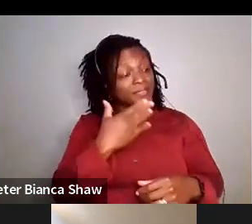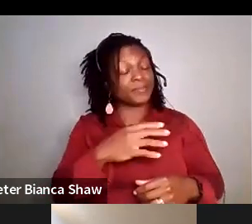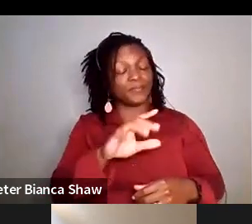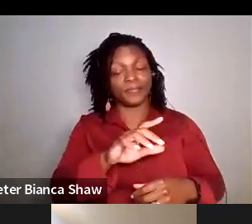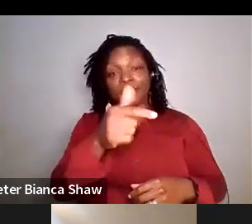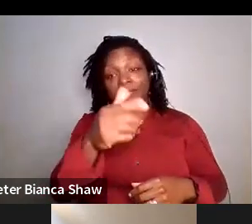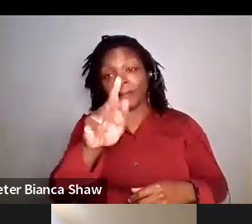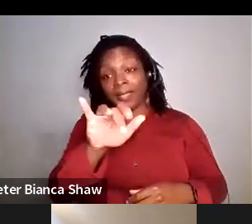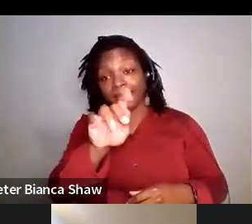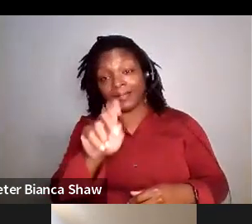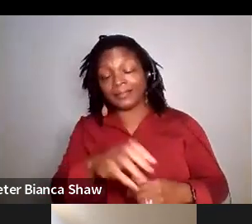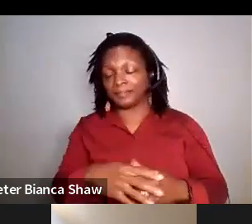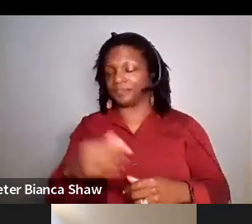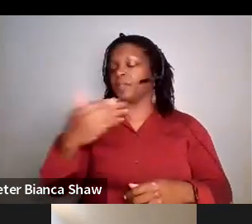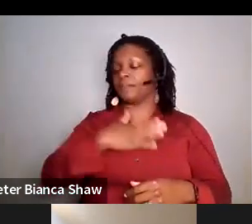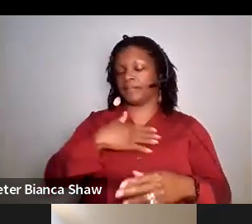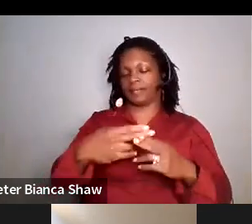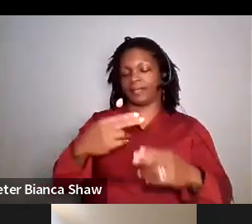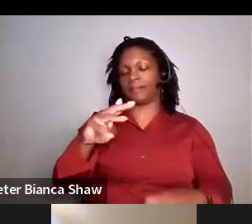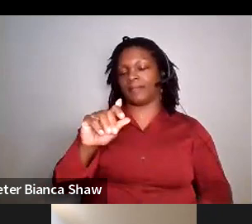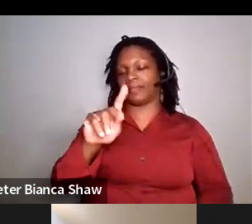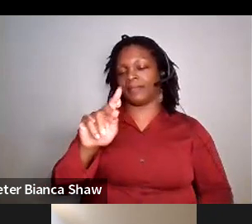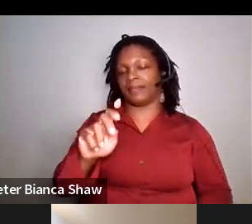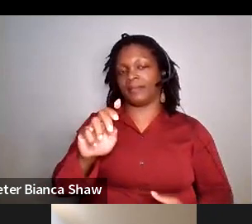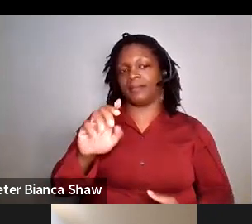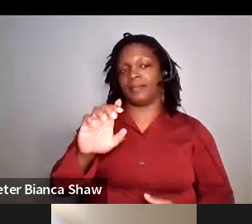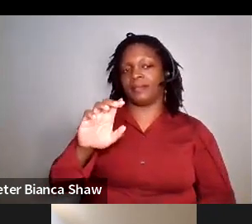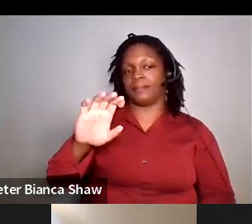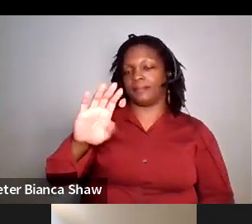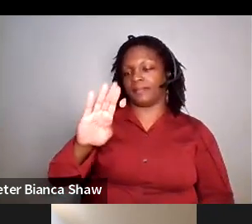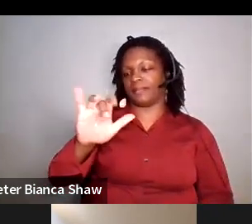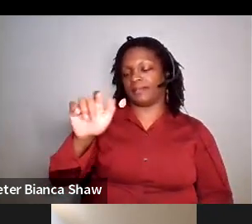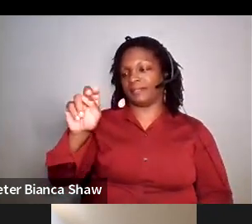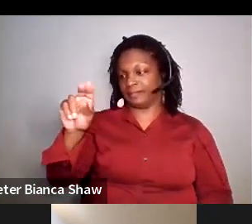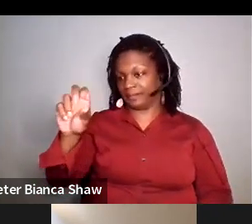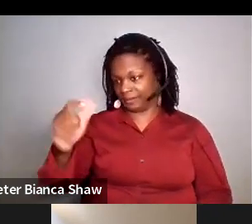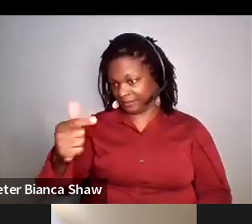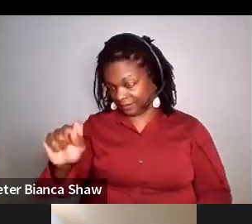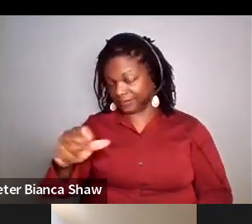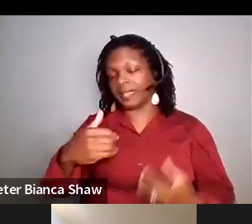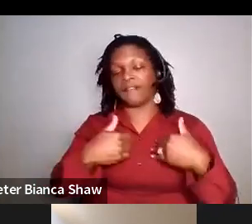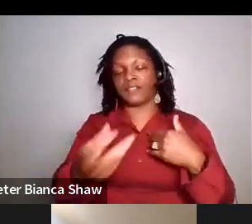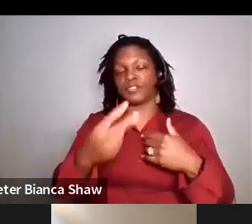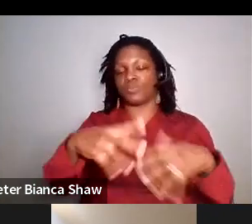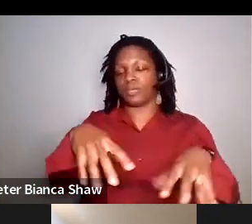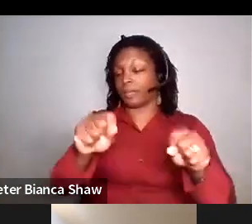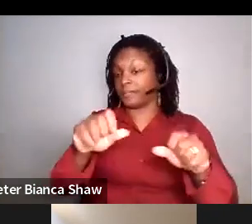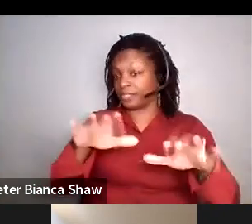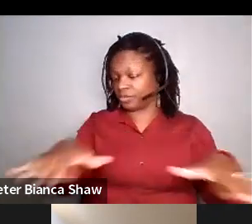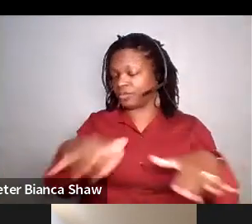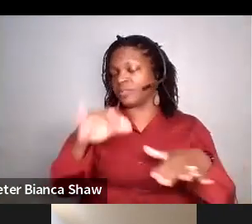I am the father of 2 adopted children with developmental disabilities, adopting the third.